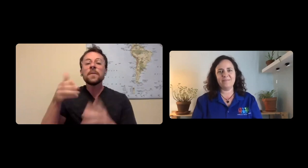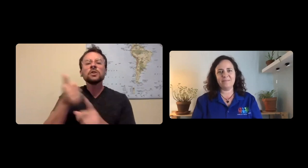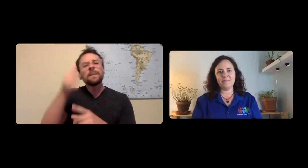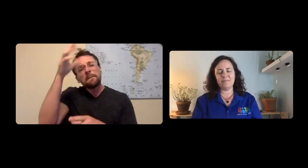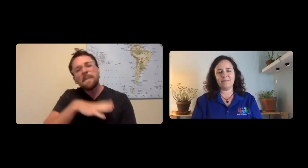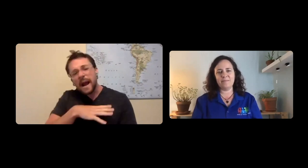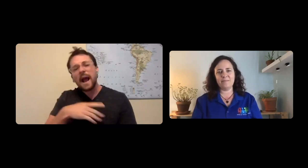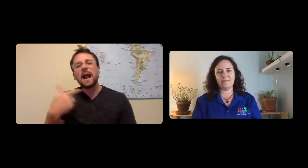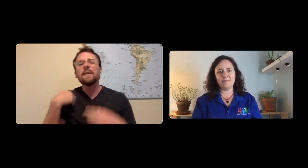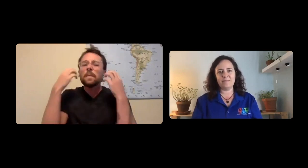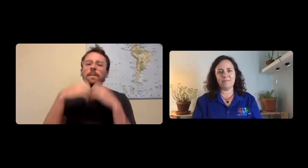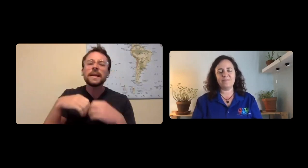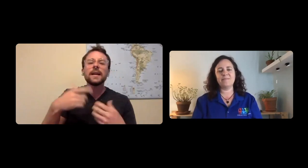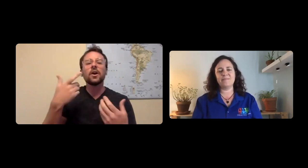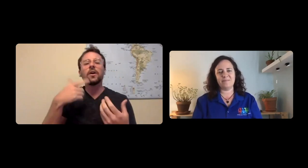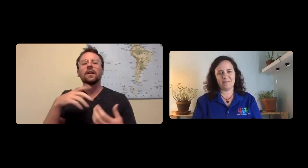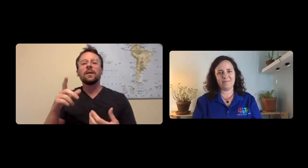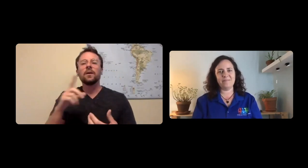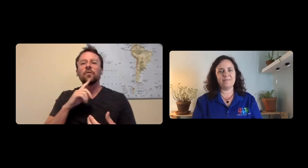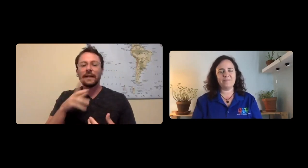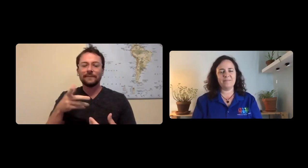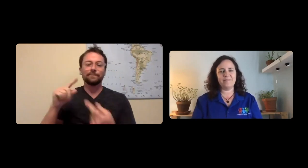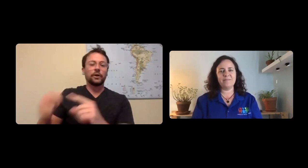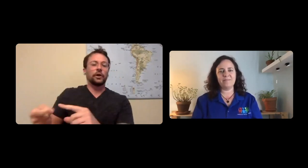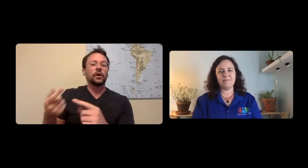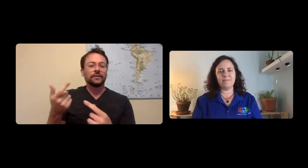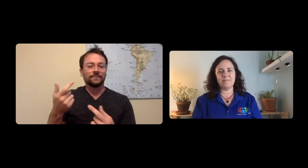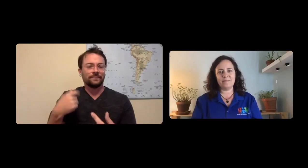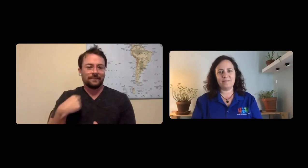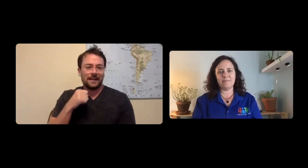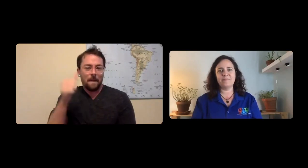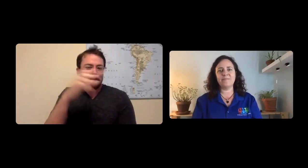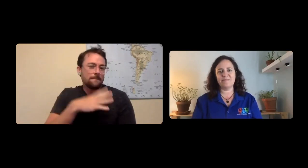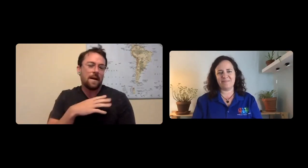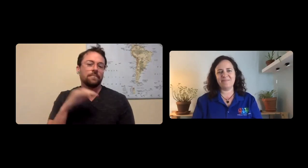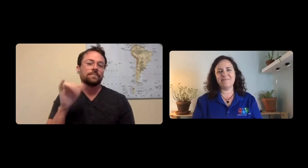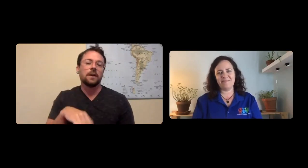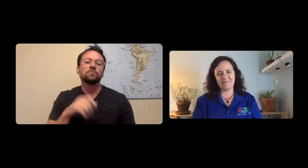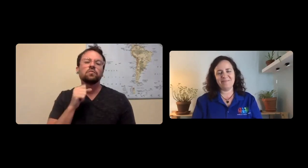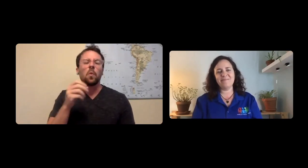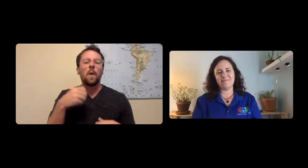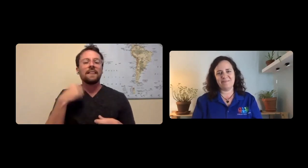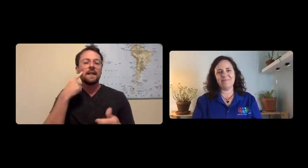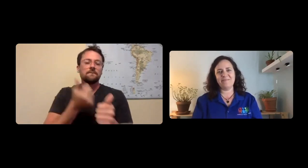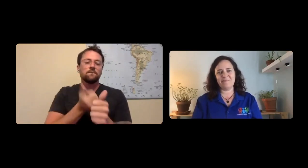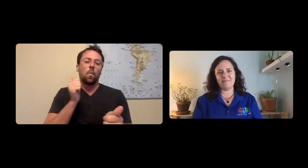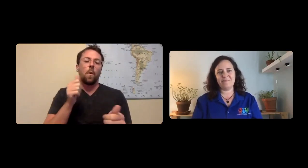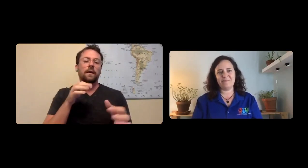saying that person is a man or that person must be male.